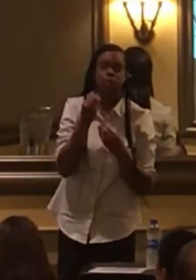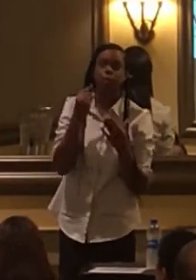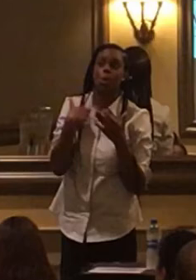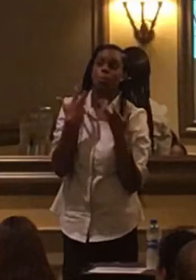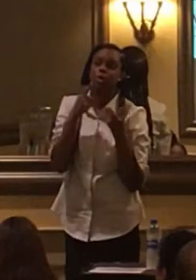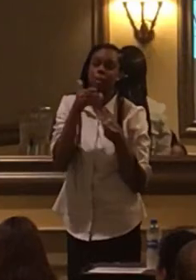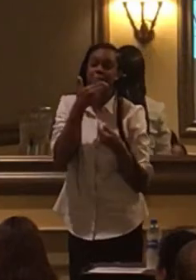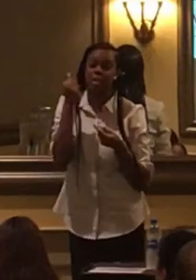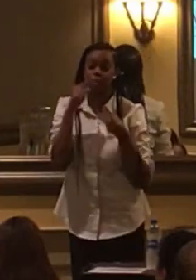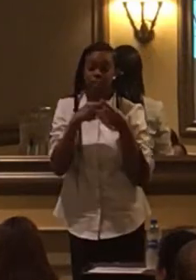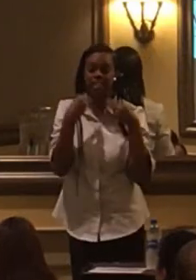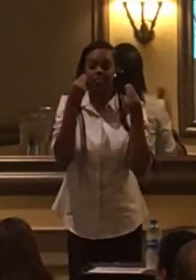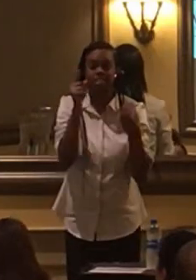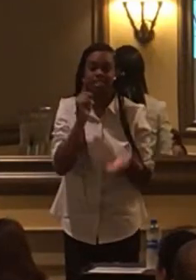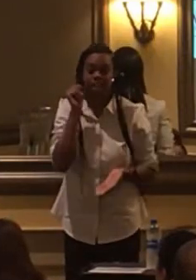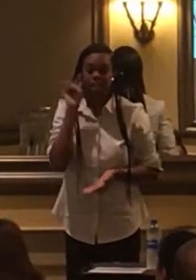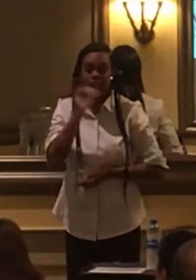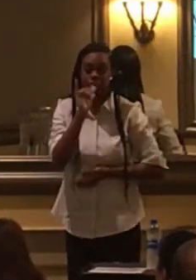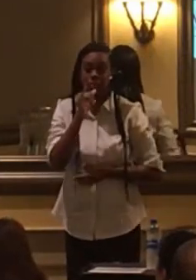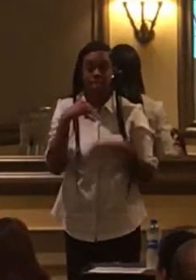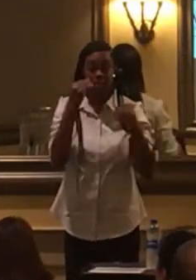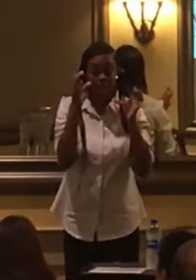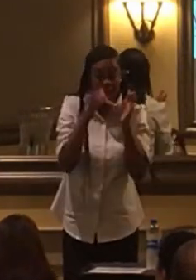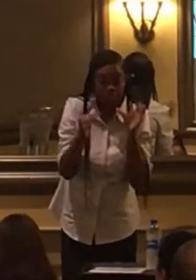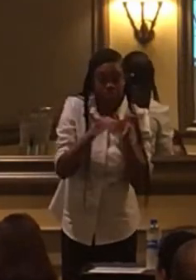I know some of you are hearing and maybe don't